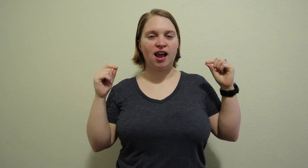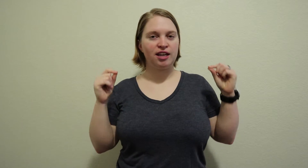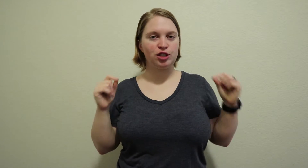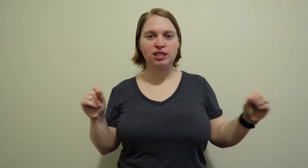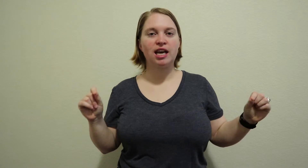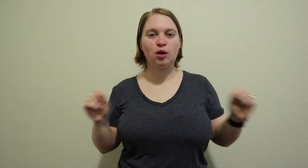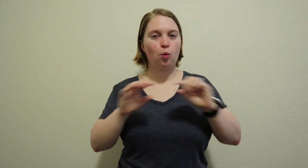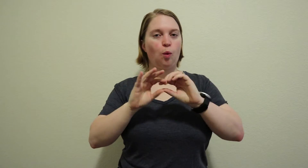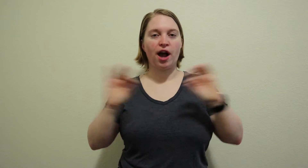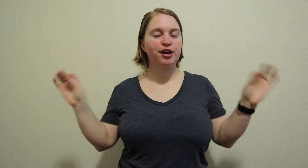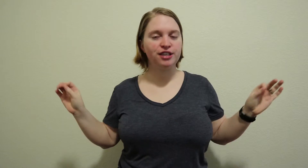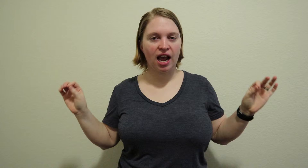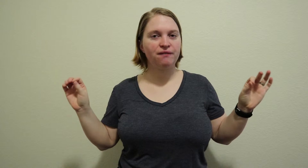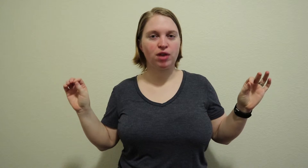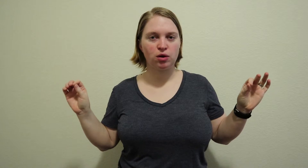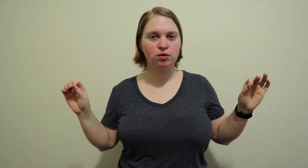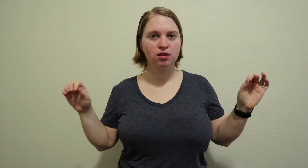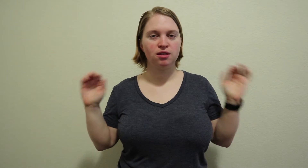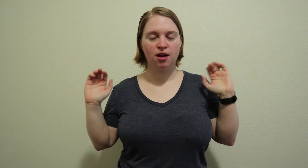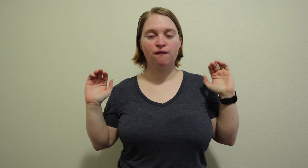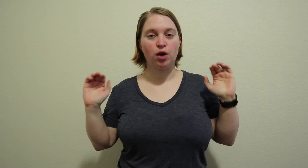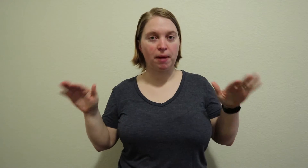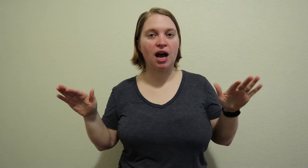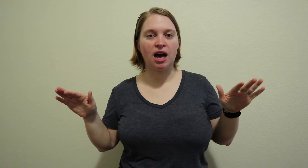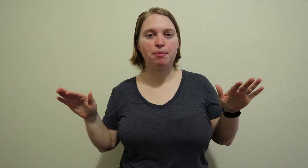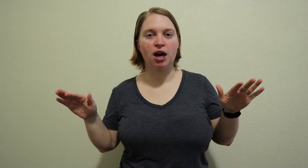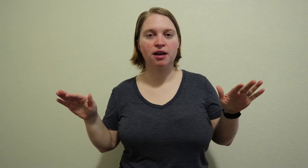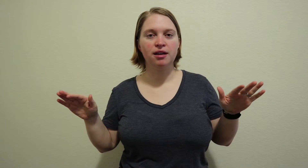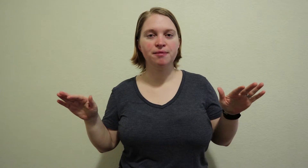and just get a wired headphone for my iPod